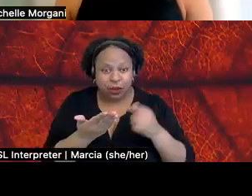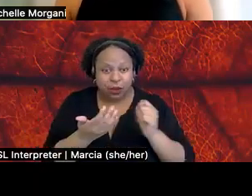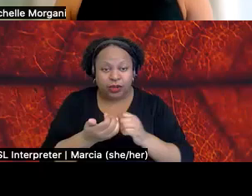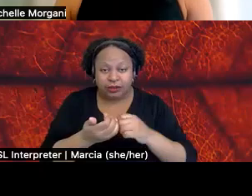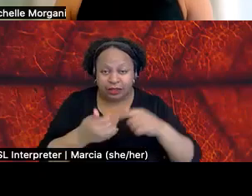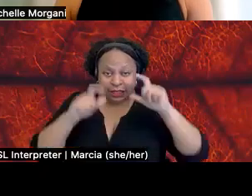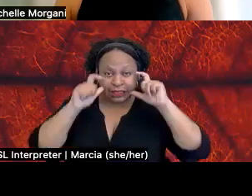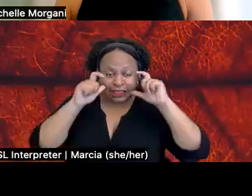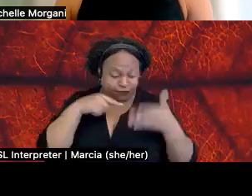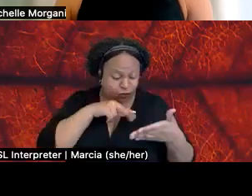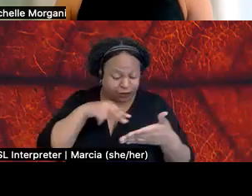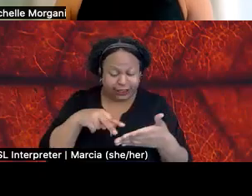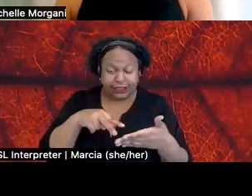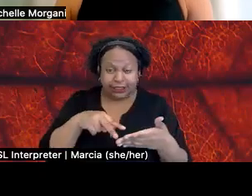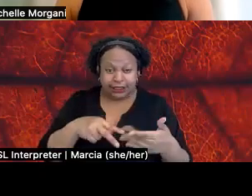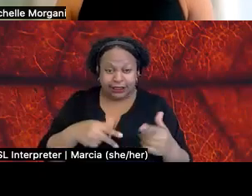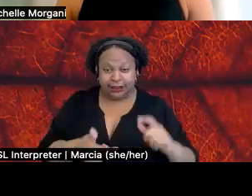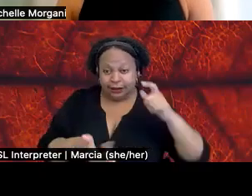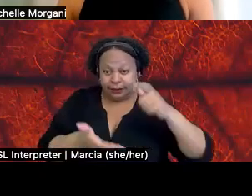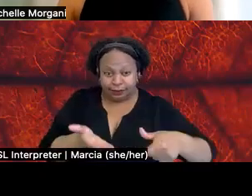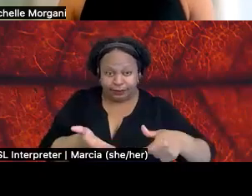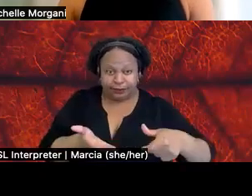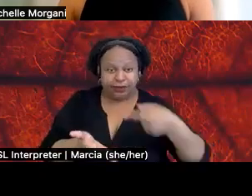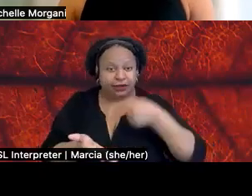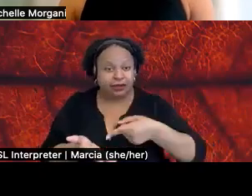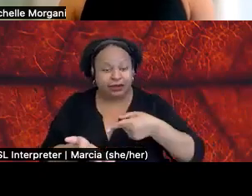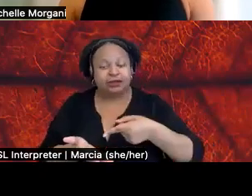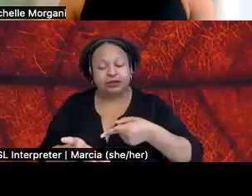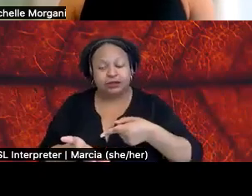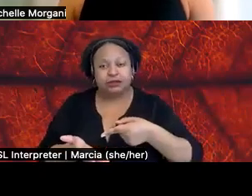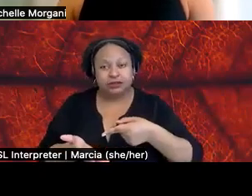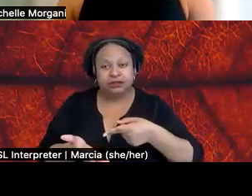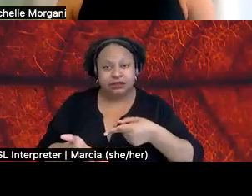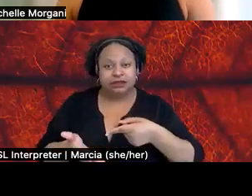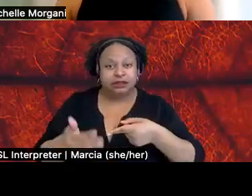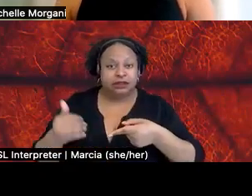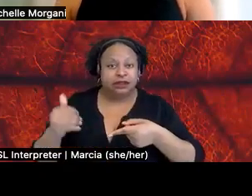Ironically, the tablet is a Kindle; Kurzweil 3000 does not work on Kindle.